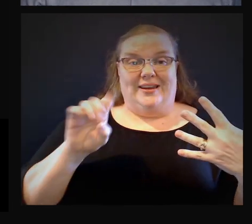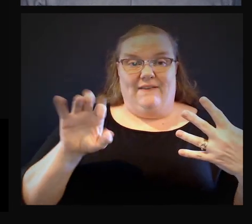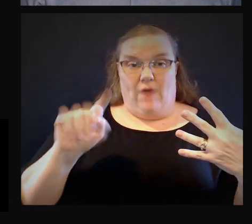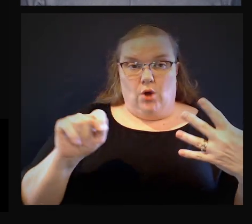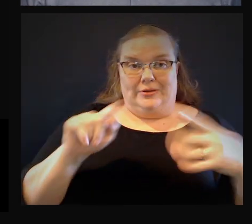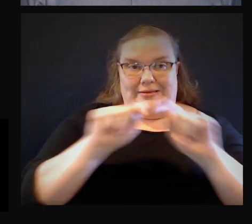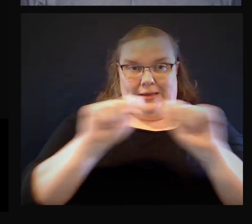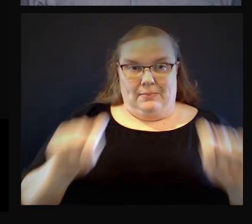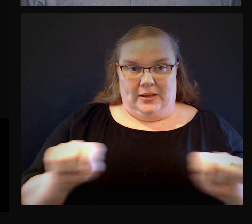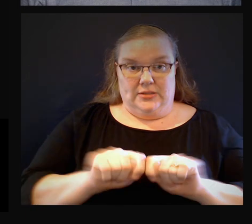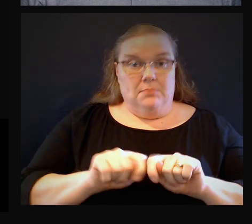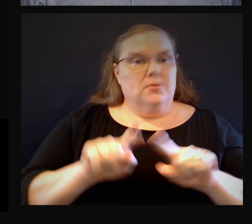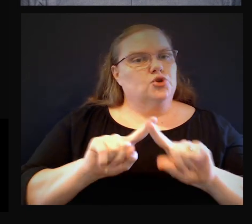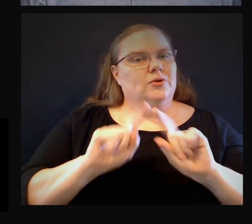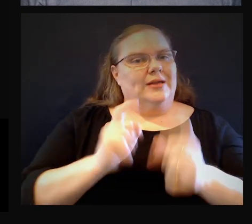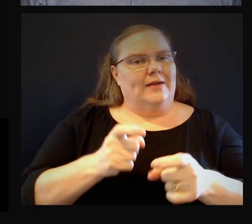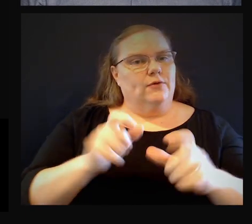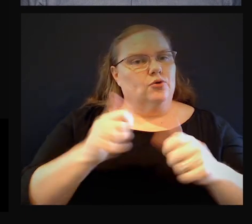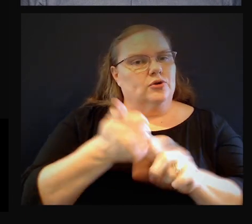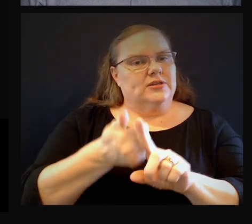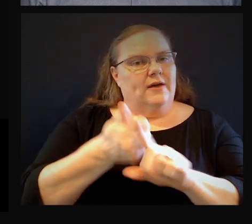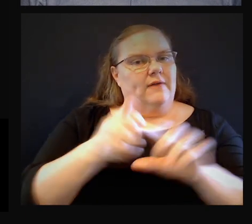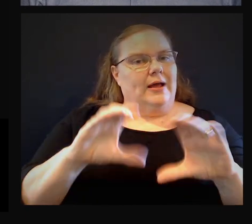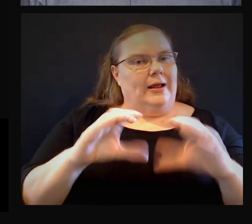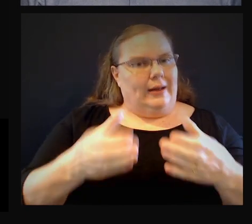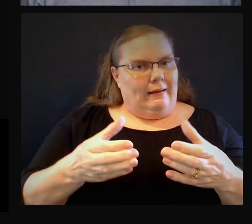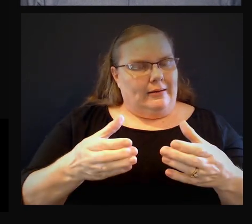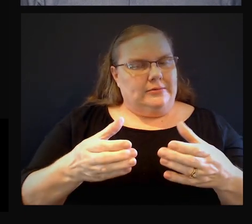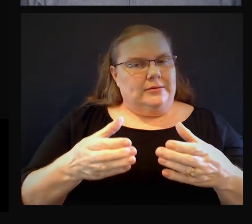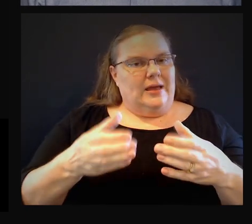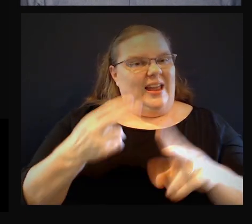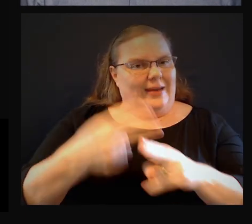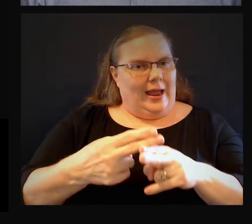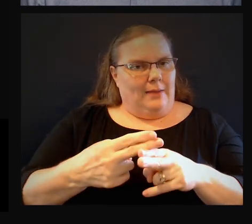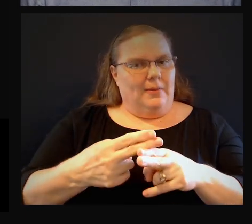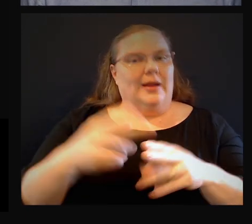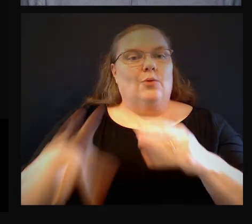Once you give your class a name, Visual Studio will automatically add the class for you.